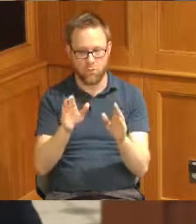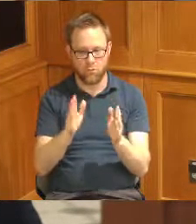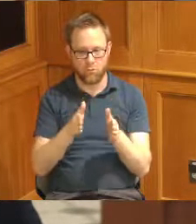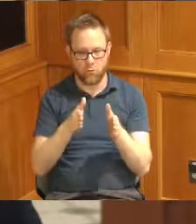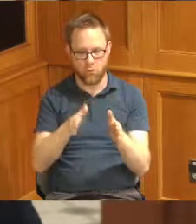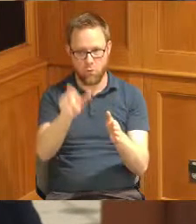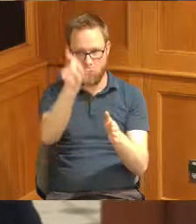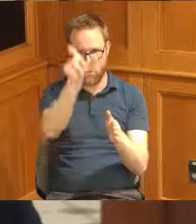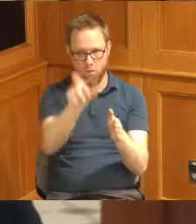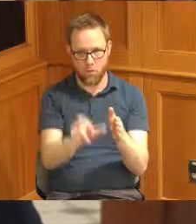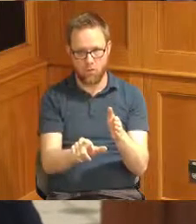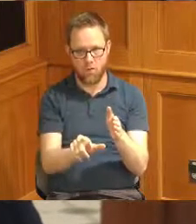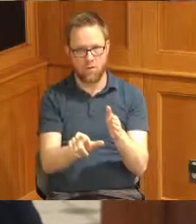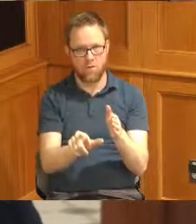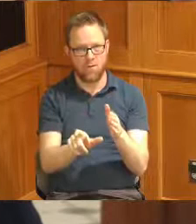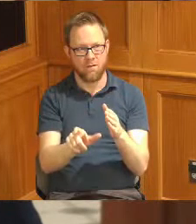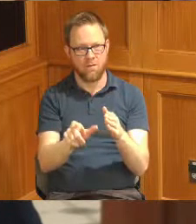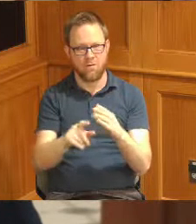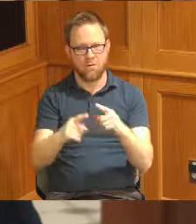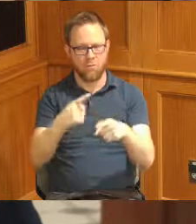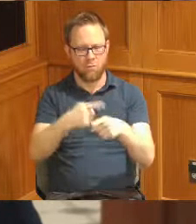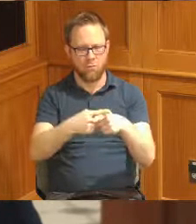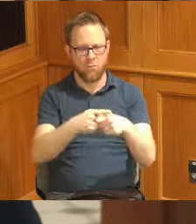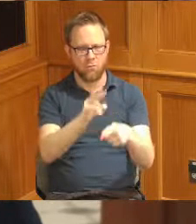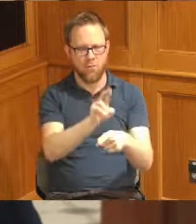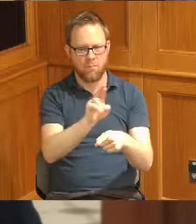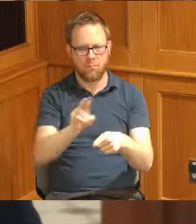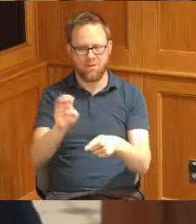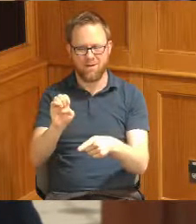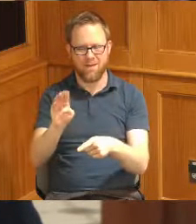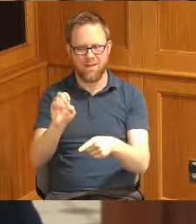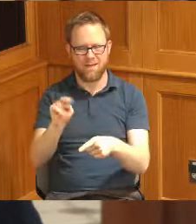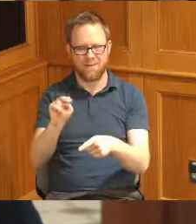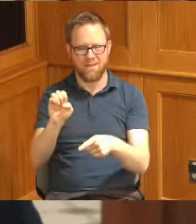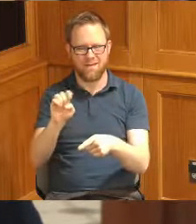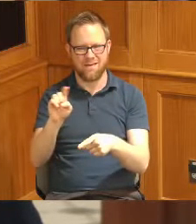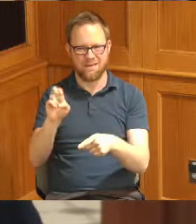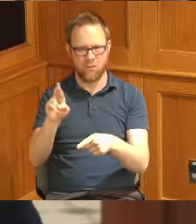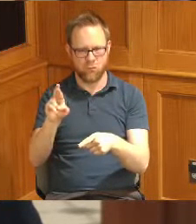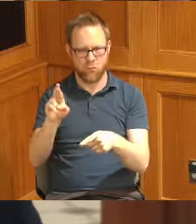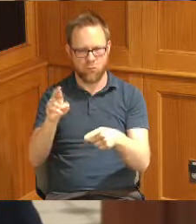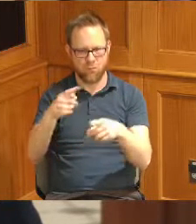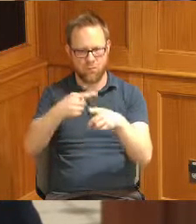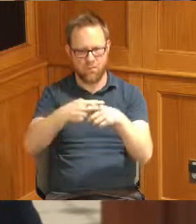before you get to the intersection rapid run in Ebenezer Road but it is just adjacent to